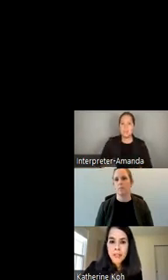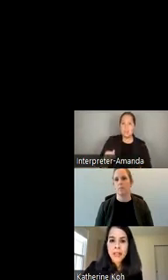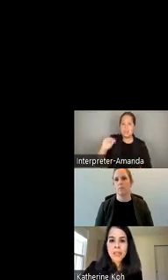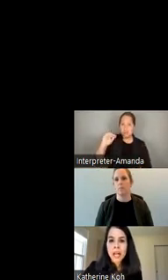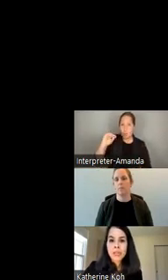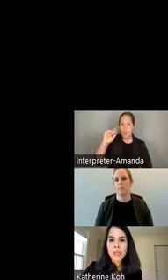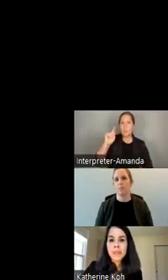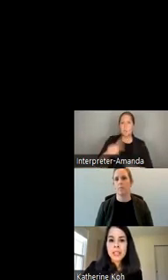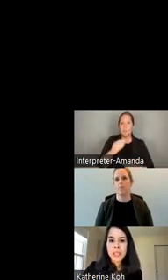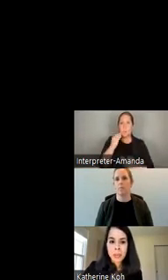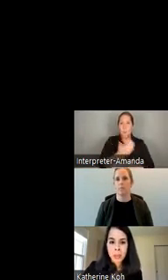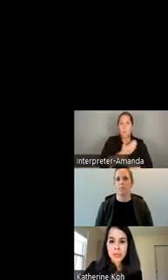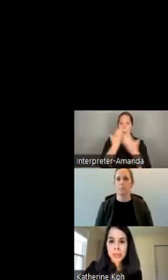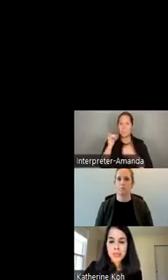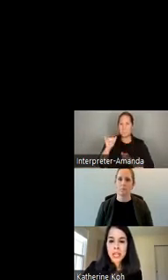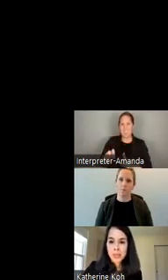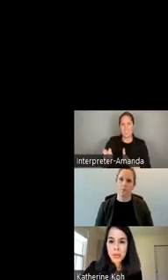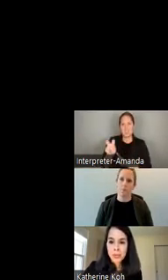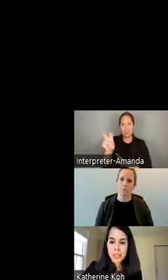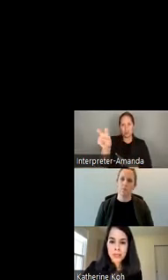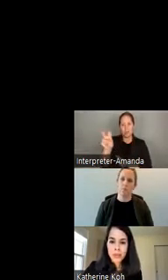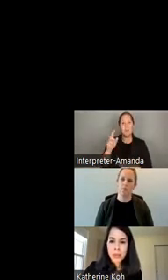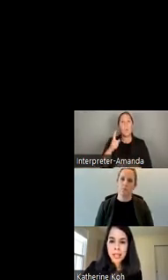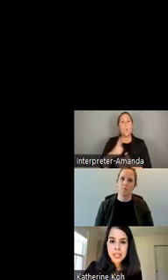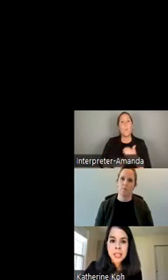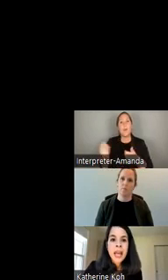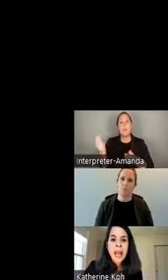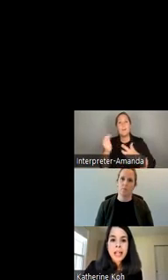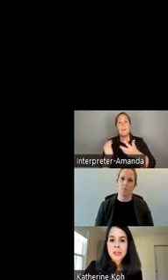all the factors Upstream that determine whether someone becomes homeless in the first place and so